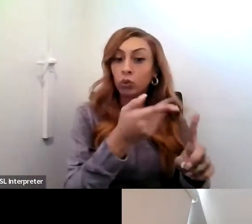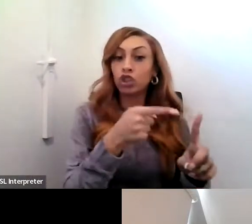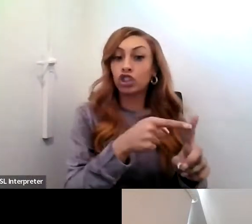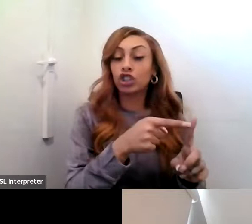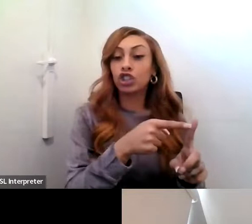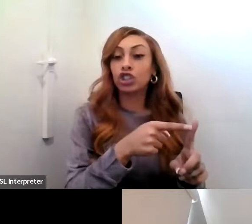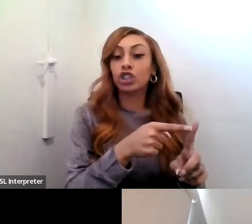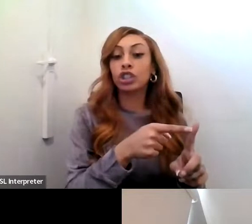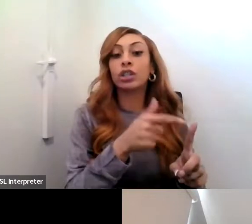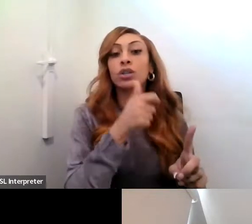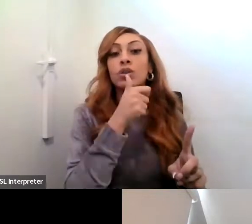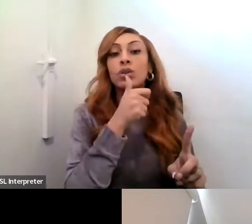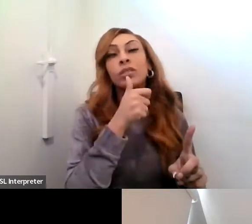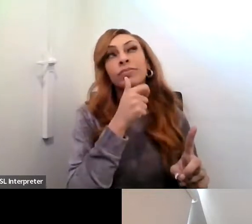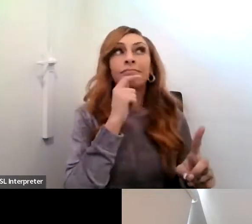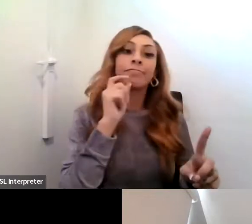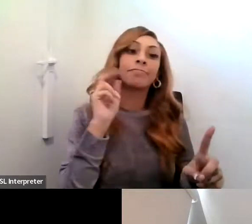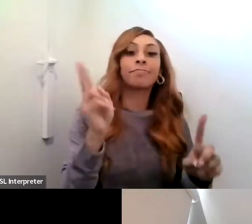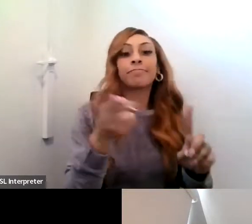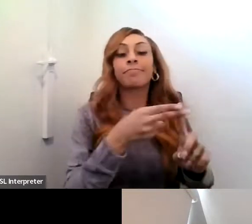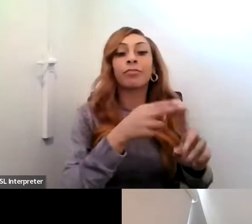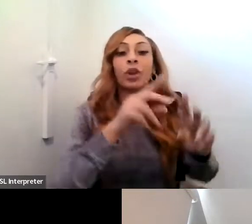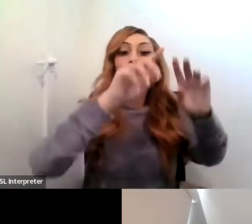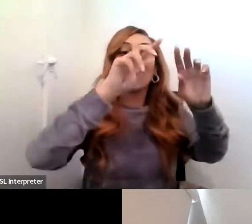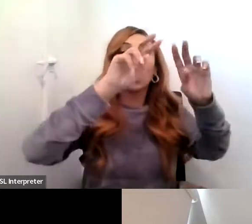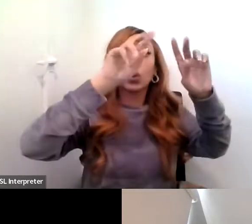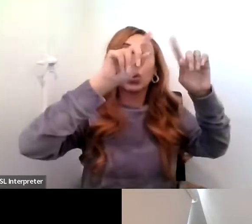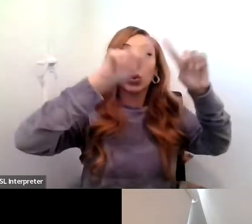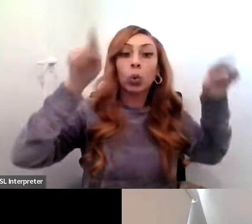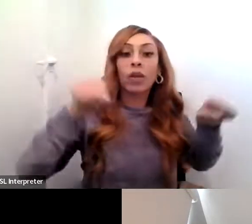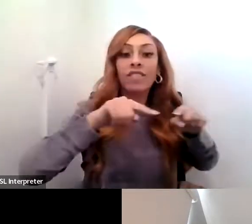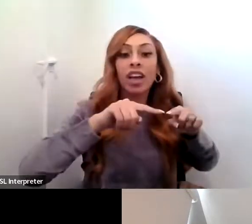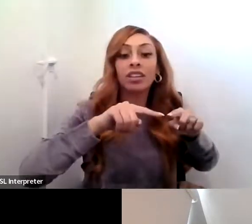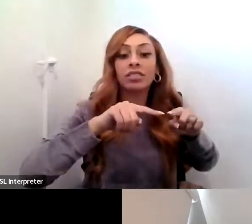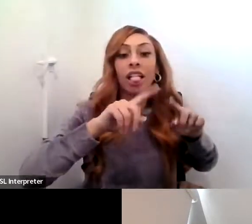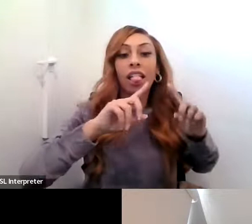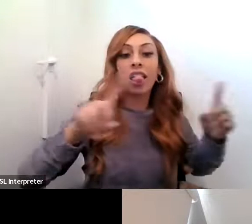as universal design. And it posits that designing for the widest range of people,